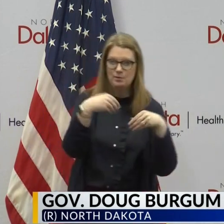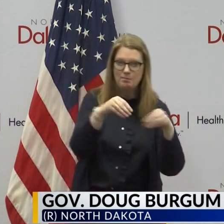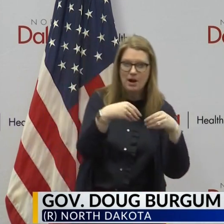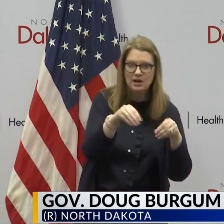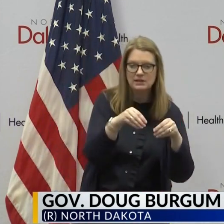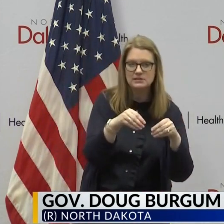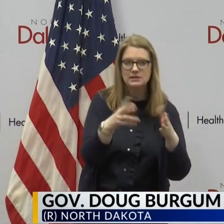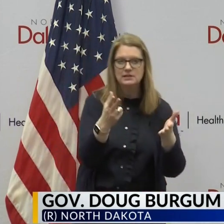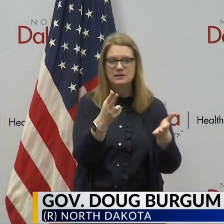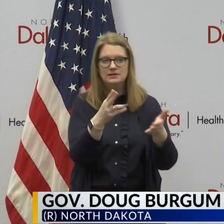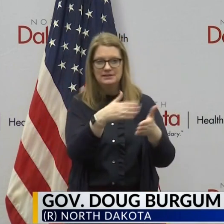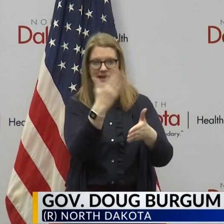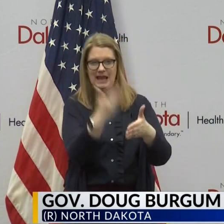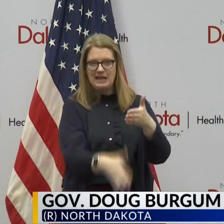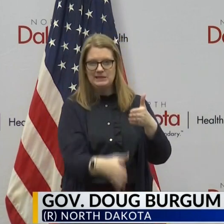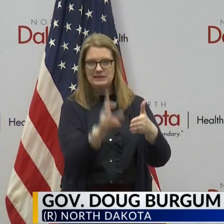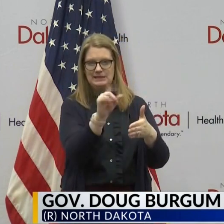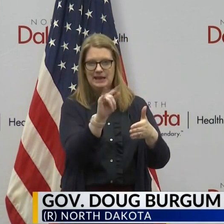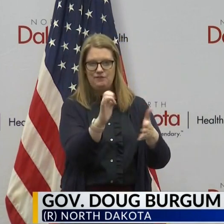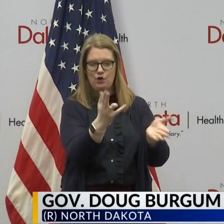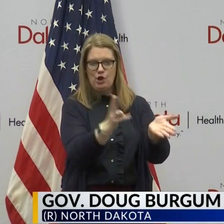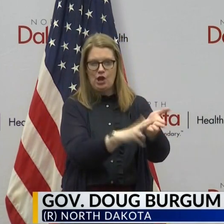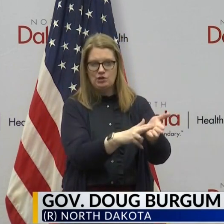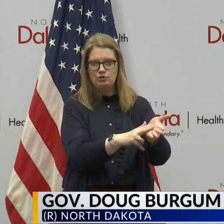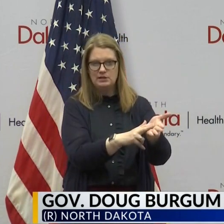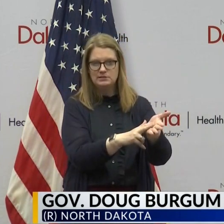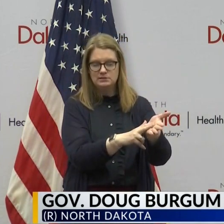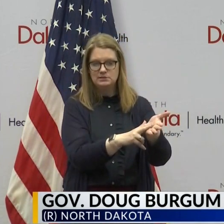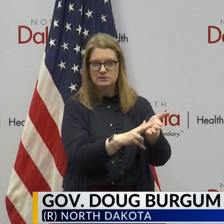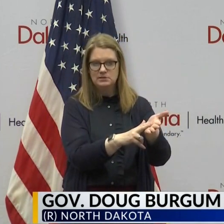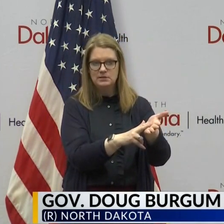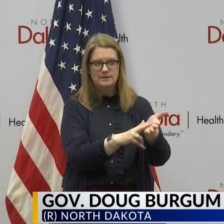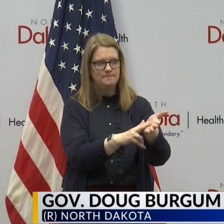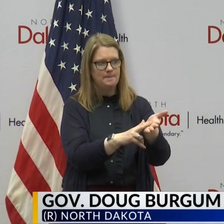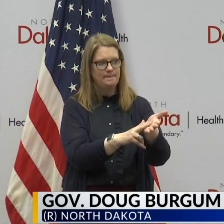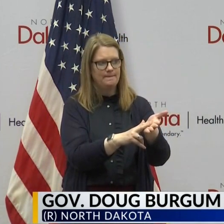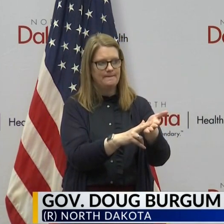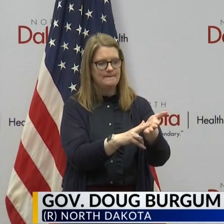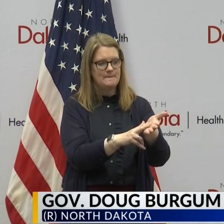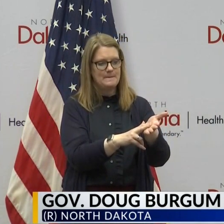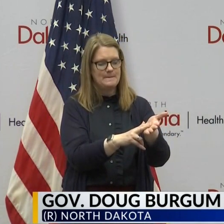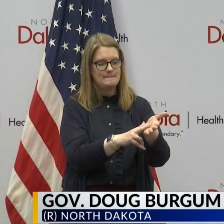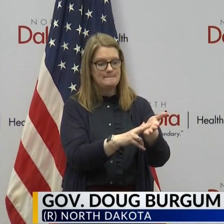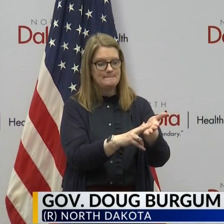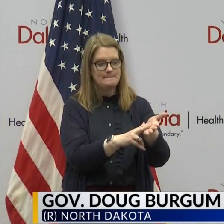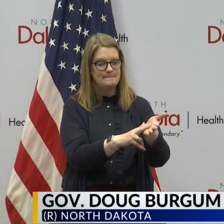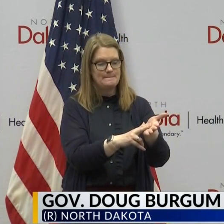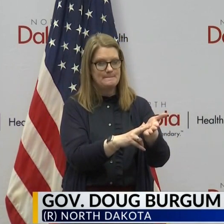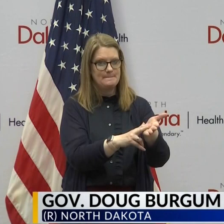WHERE THE PLACES THAT PHYSICALLY PRODUCE AND STORE OIL ARE RUNNING OUT. IN FUTURES MARKETS, CONTRACTS